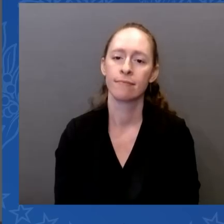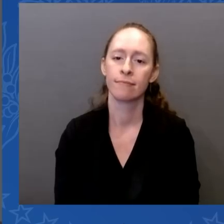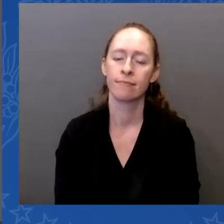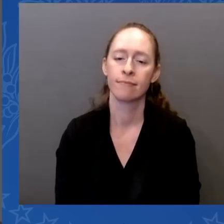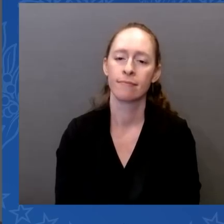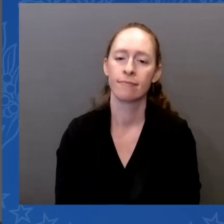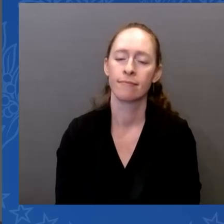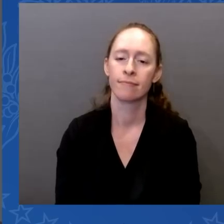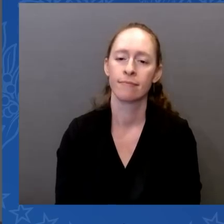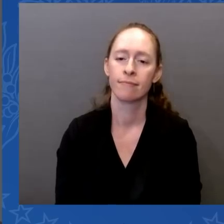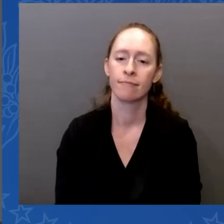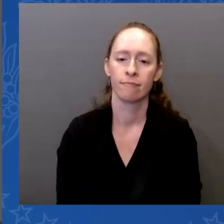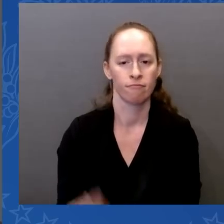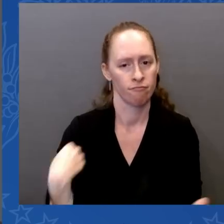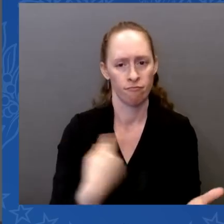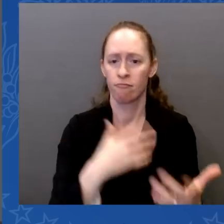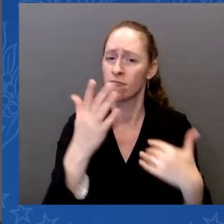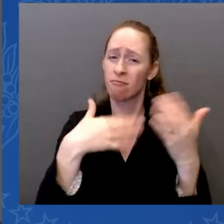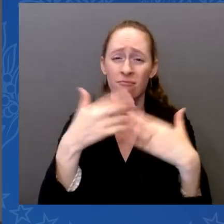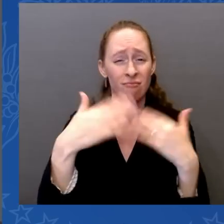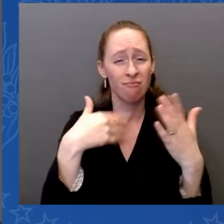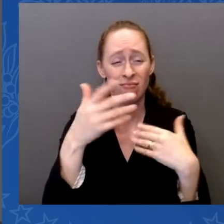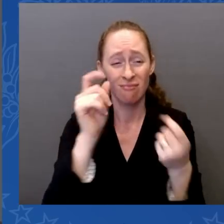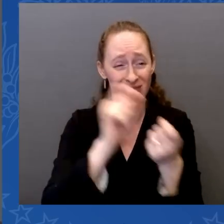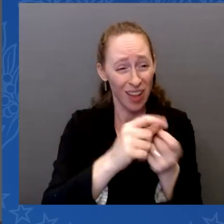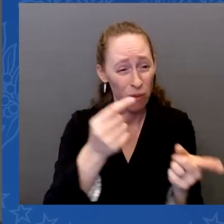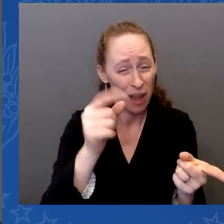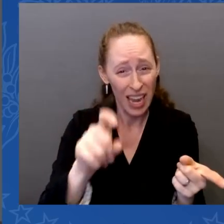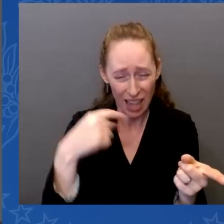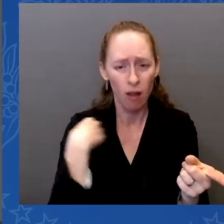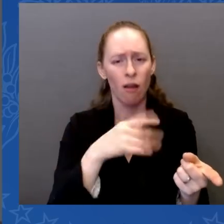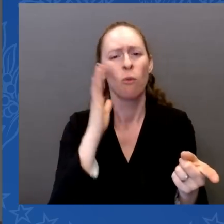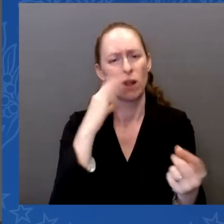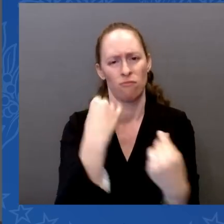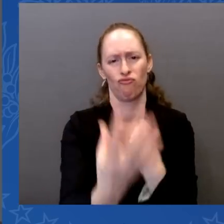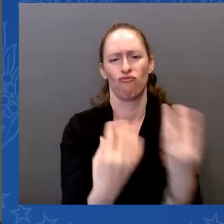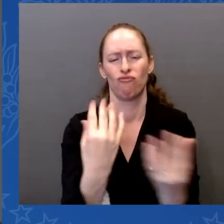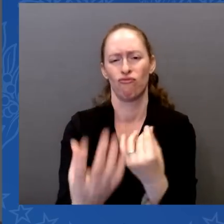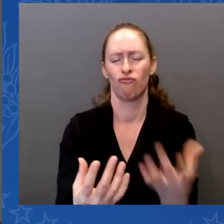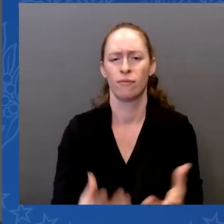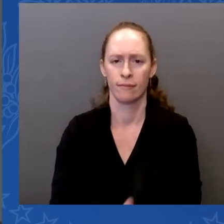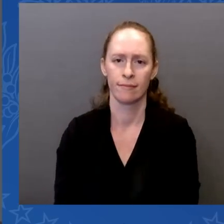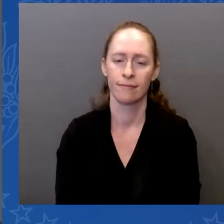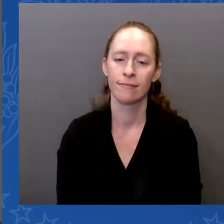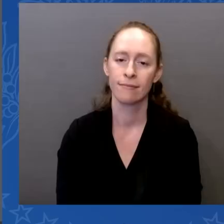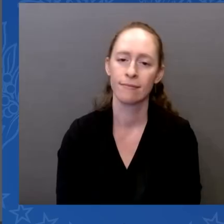This declaration will get federal resources out quickly and help people start to rebuild their lives.